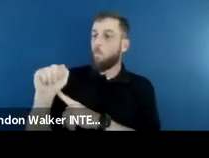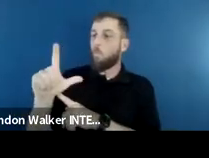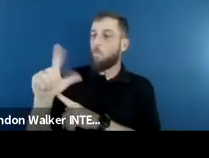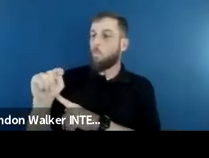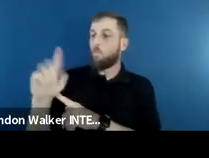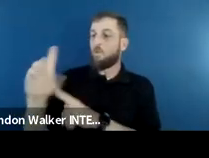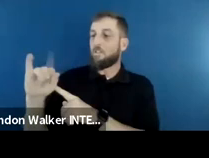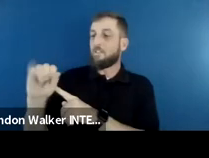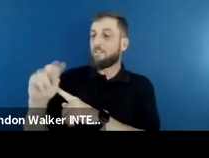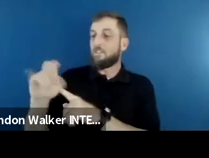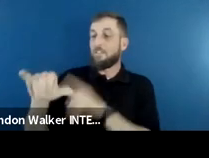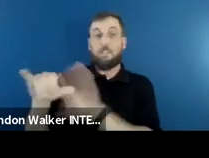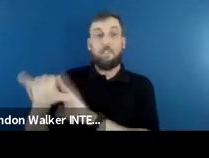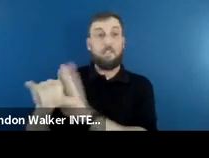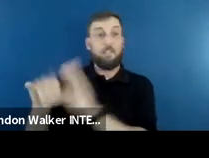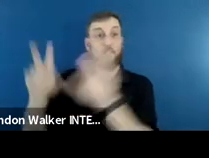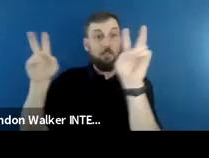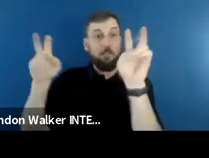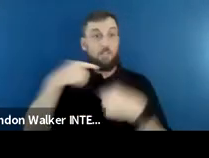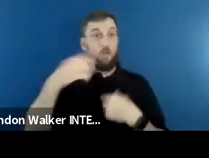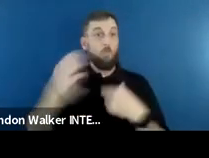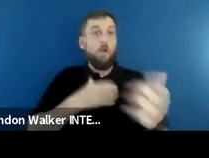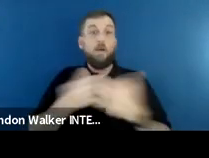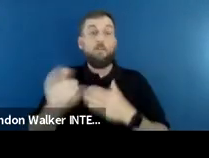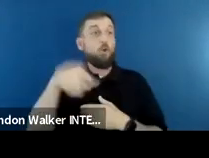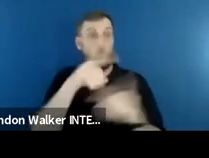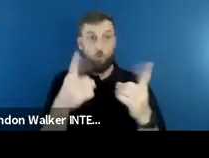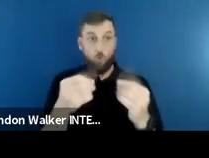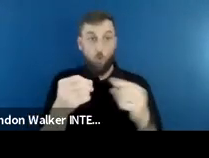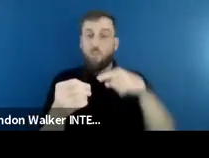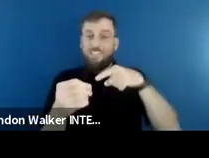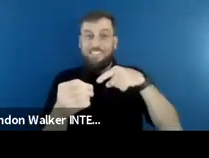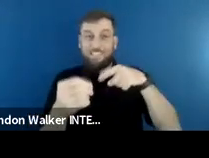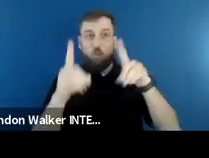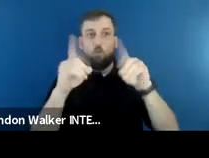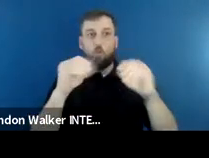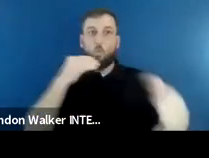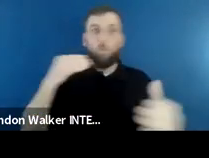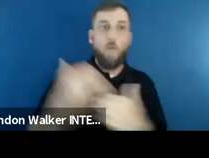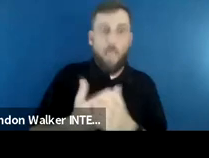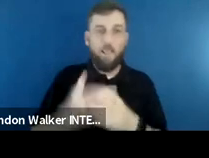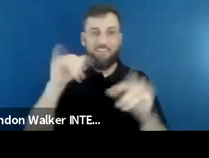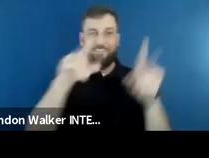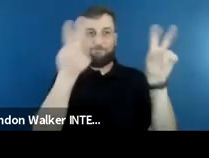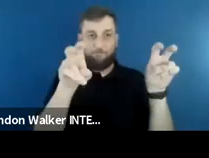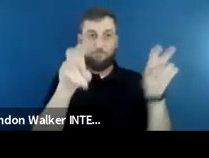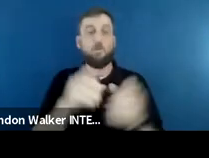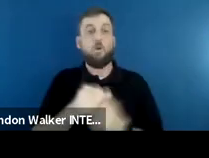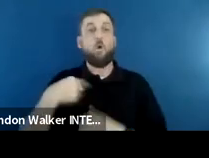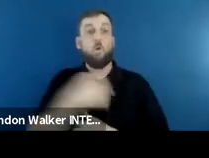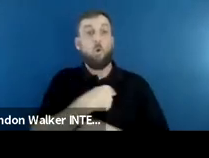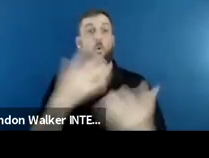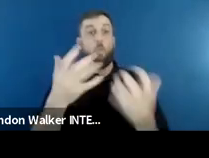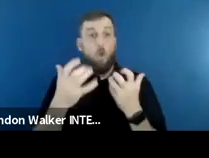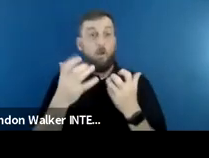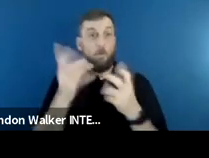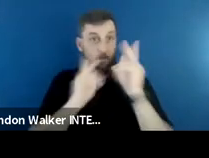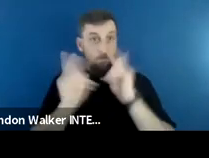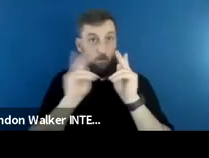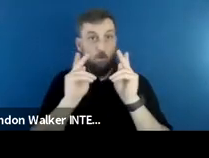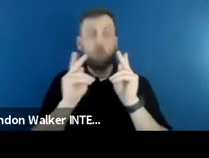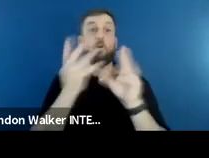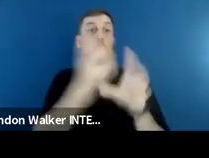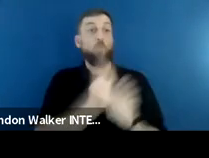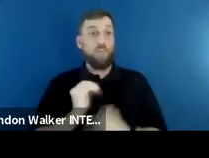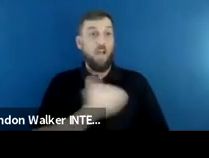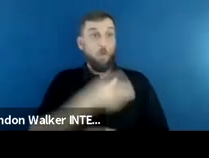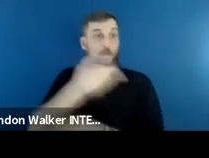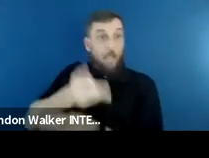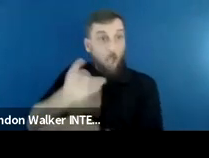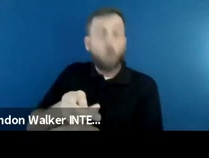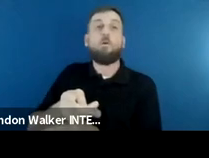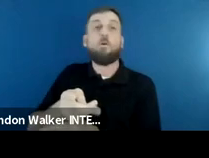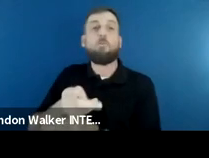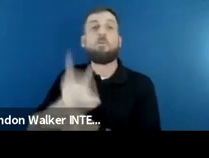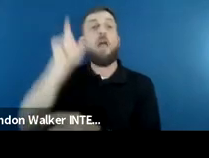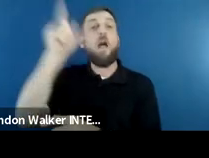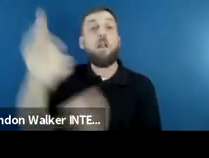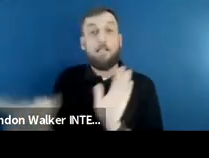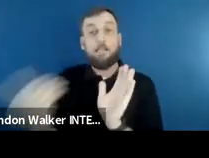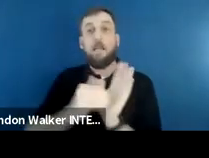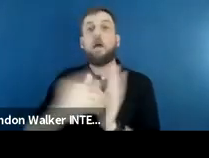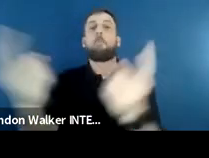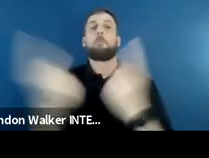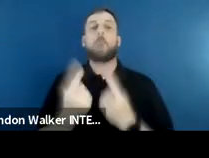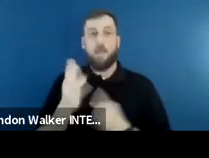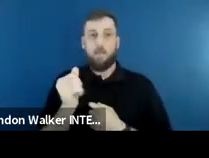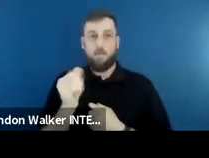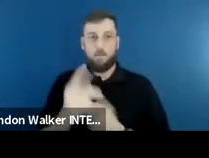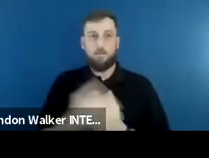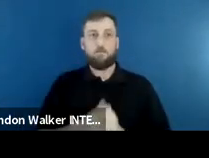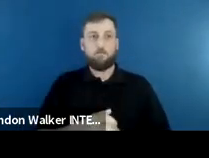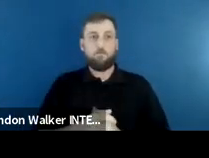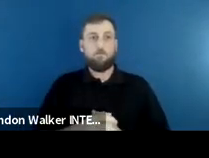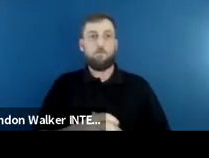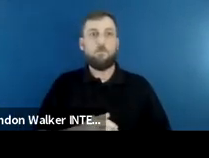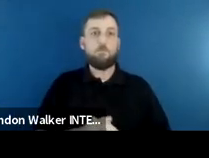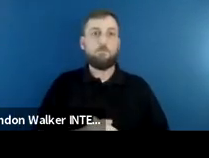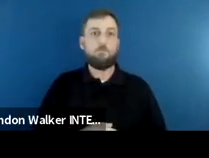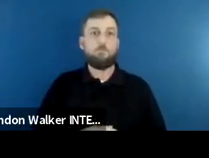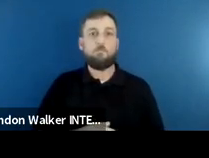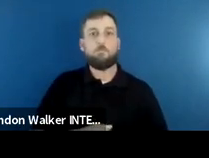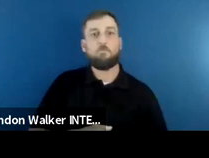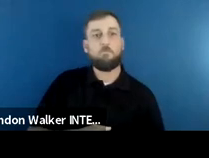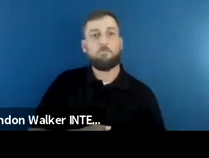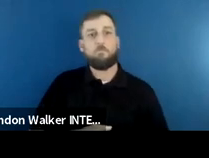So we try to make sure that we're able to provide good care at all times because we want people to come back to us when they receive good care.